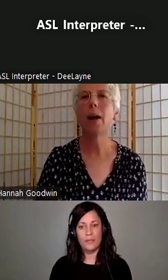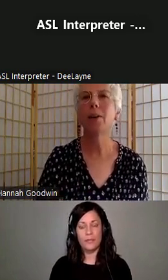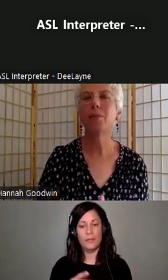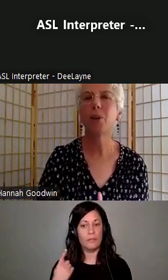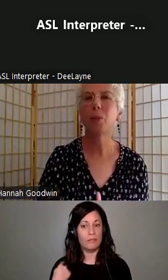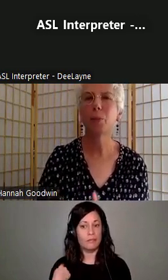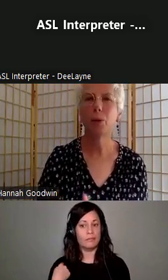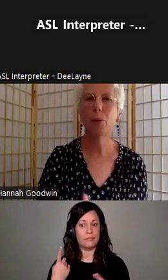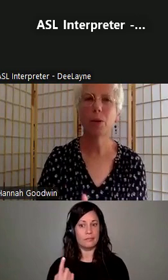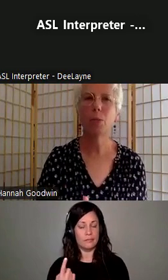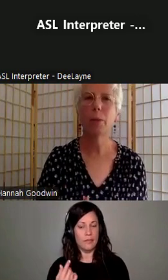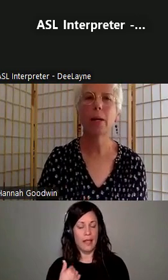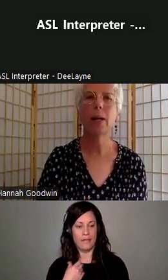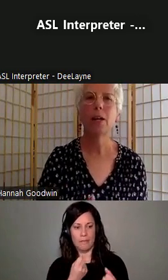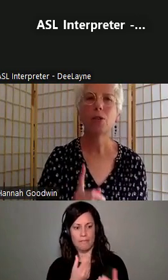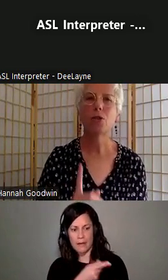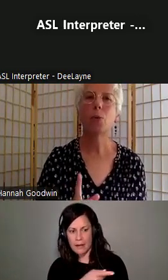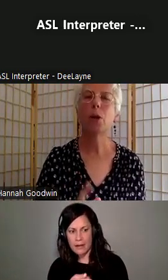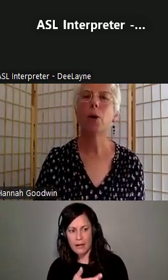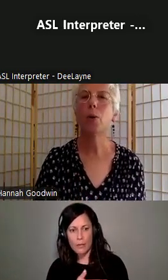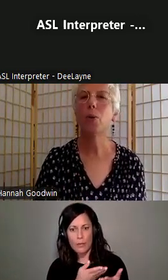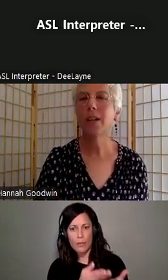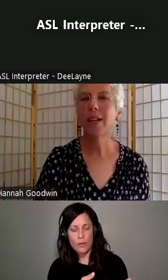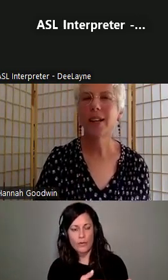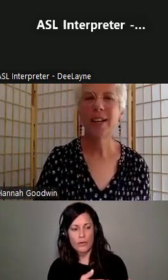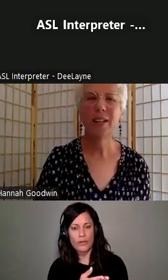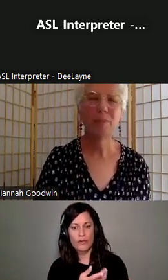of proposals by solo presenters